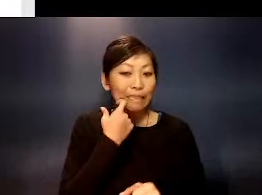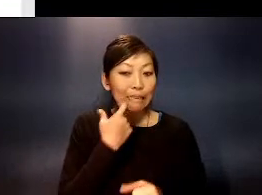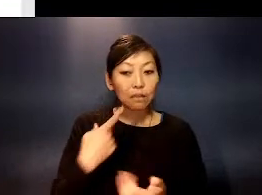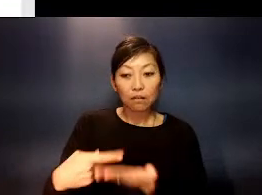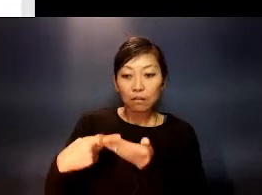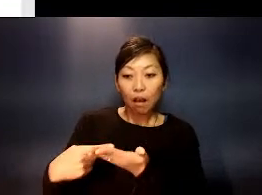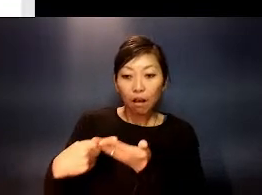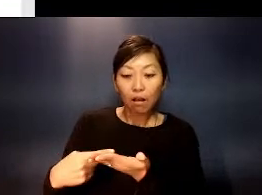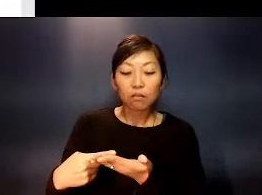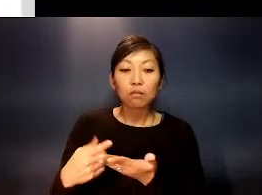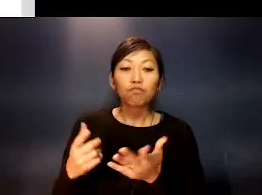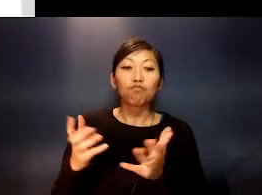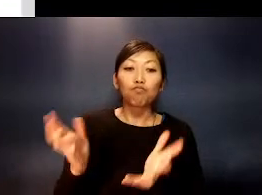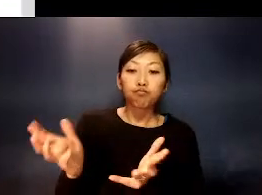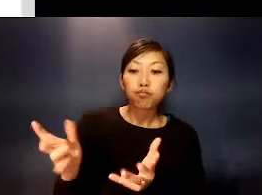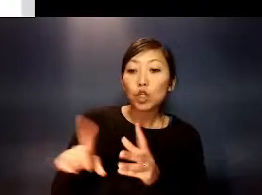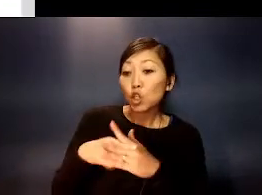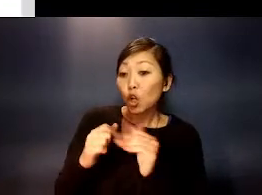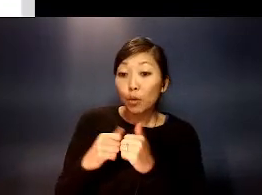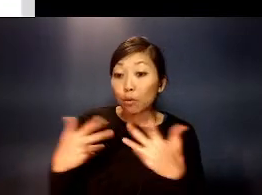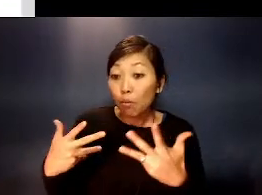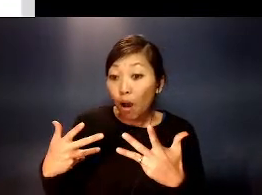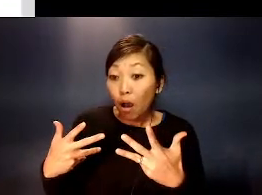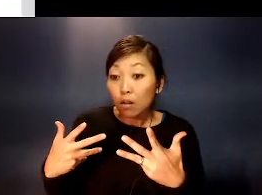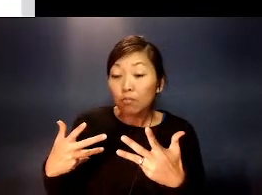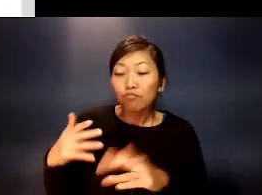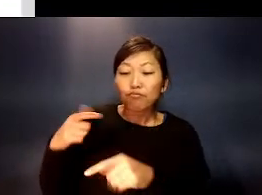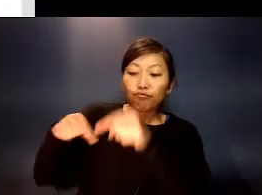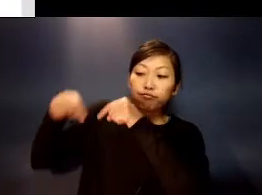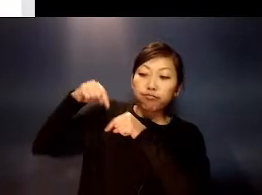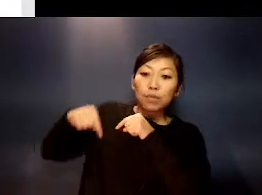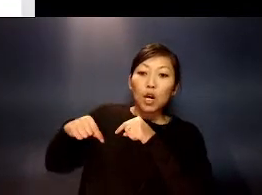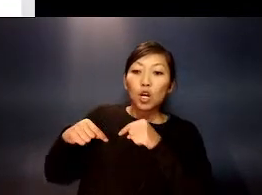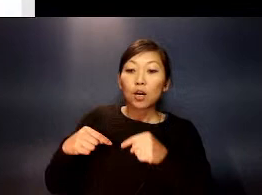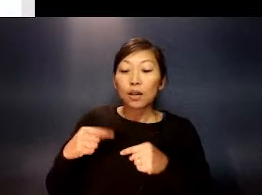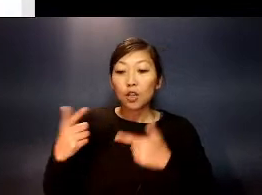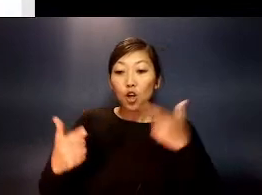VAGUE, SO THAT THE COORDINATOR NEXT YEAR WILL HAVE THE FLEXIBILITY IN THE BUDGET TO IDENTIFY A DIFFERENT